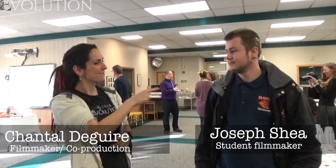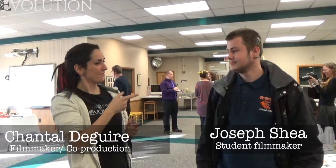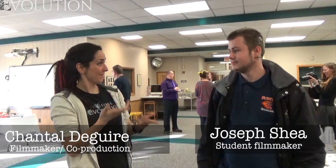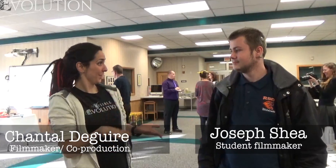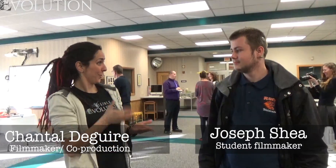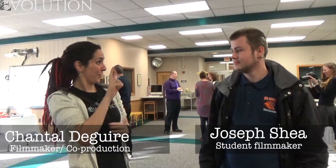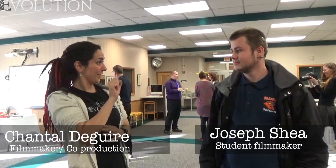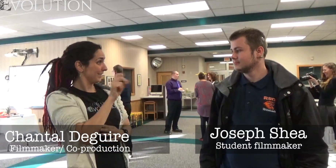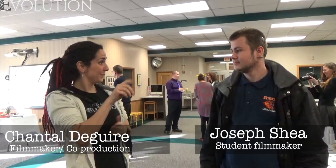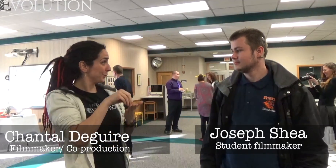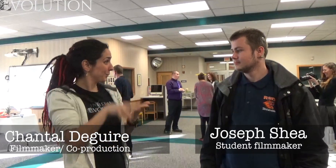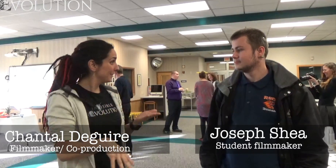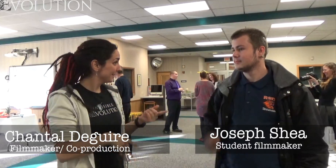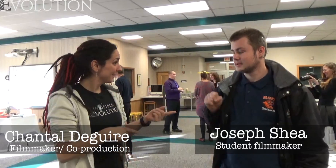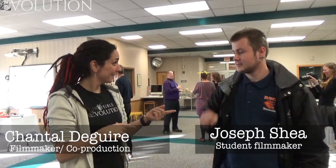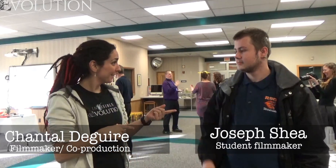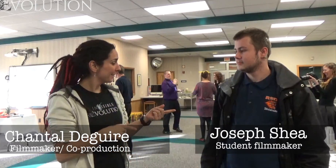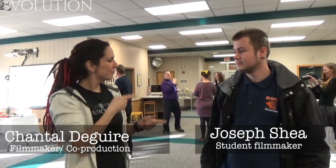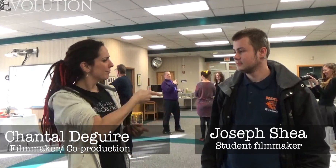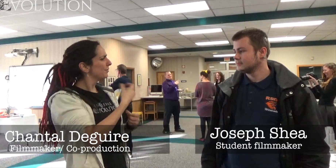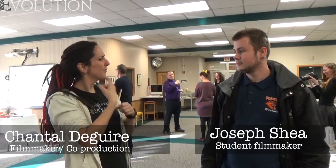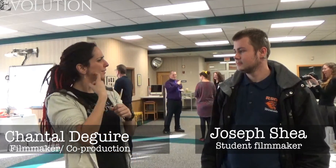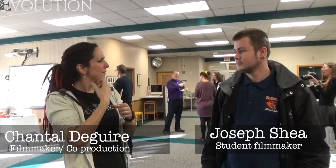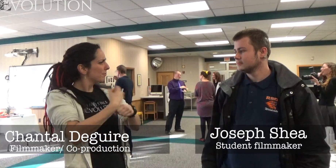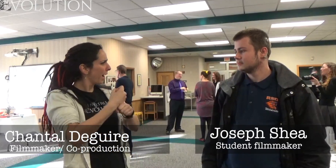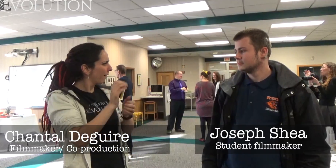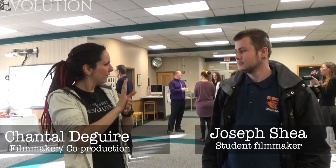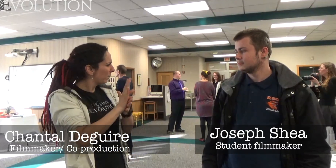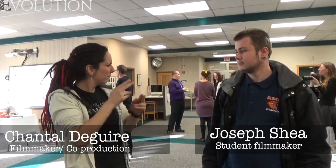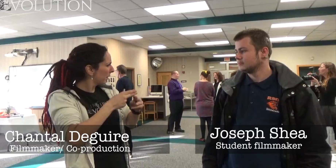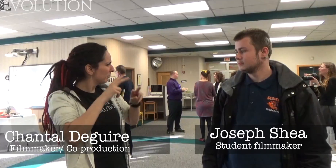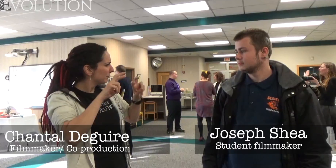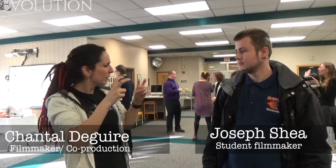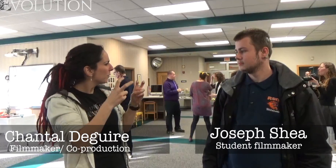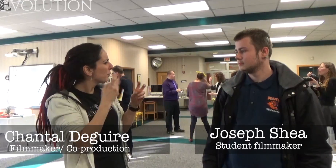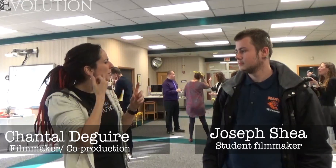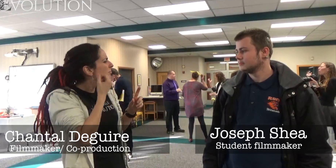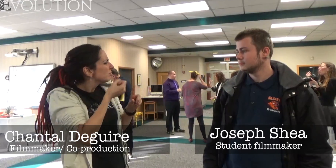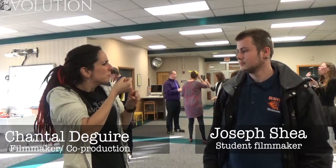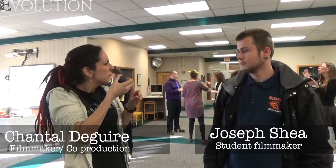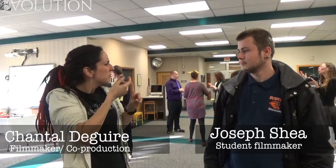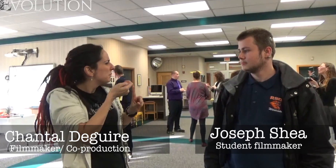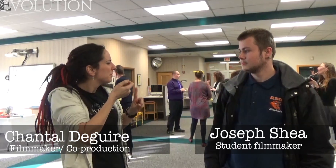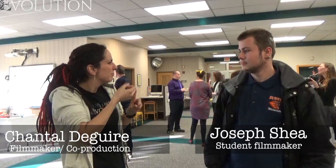You're a student here at RSD (Rochester School of the Deaf)? Yes, I am. You recently made a film. Can you tell us about your film?